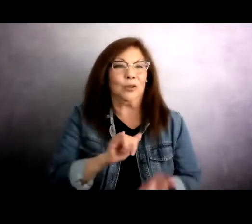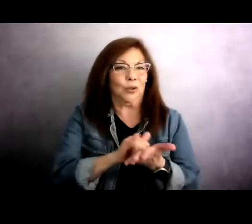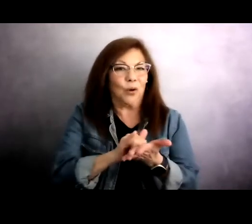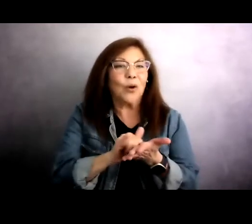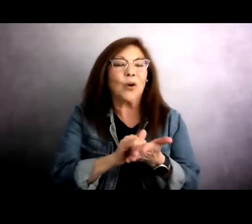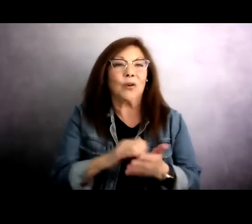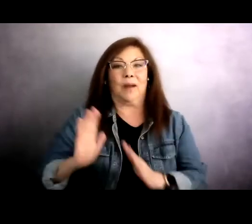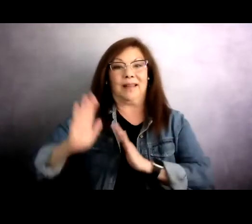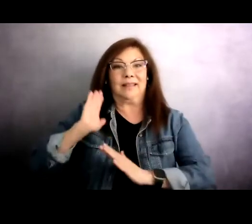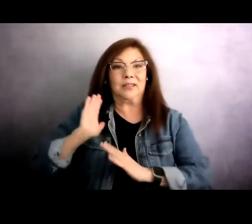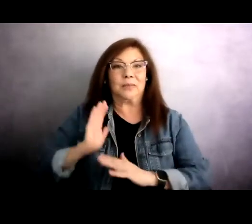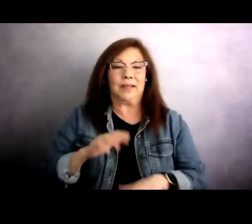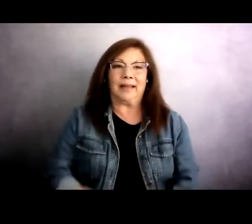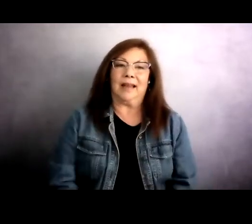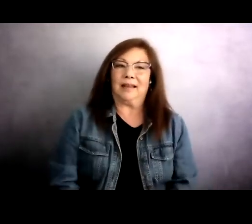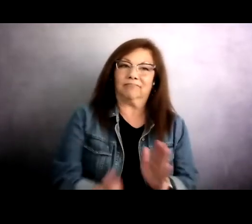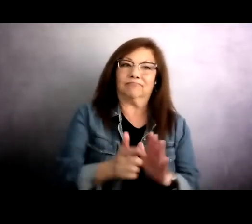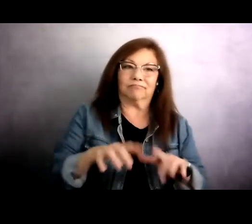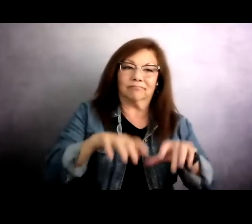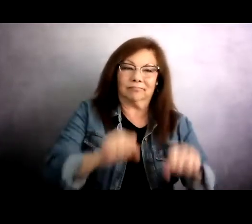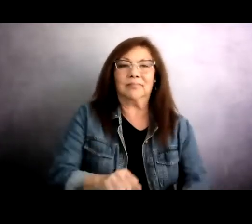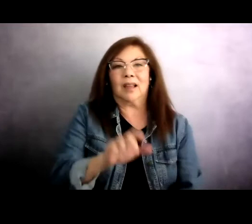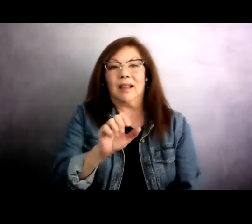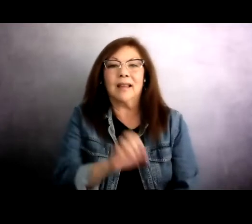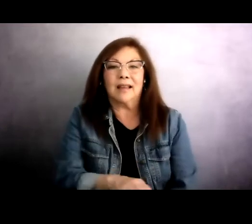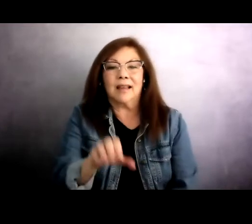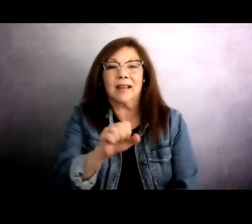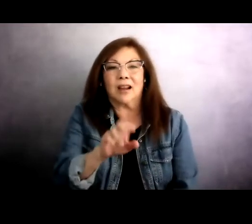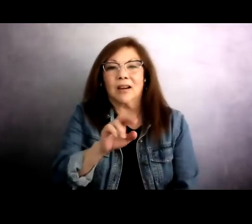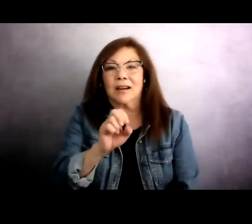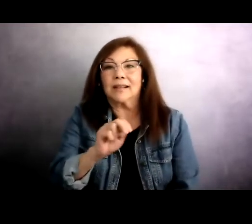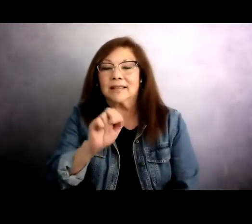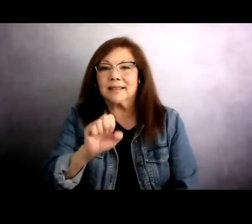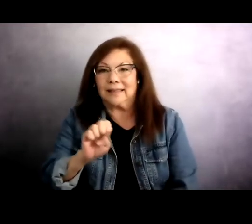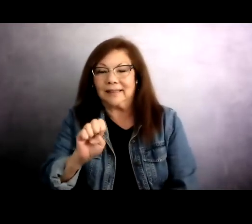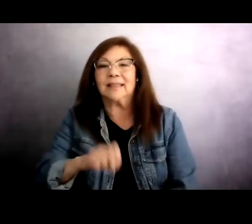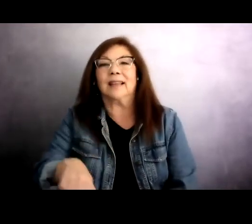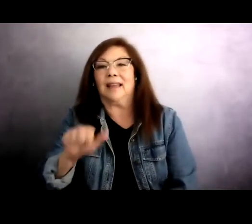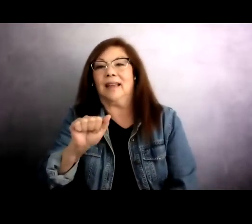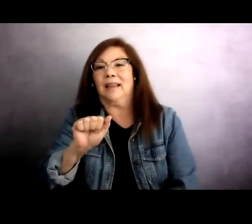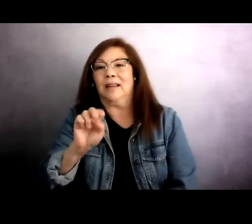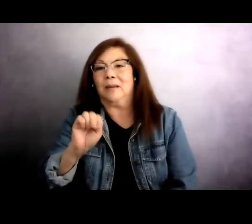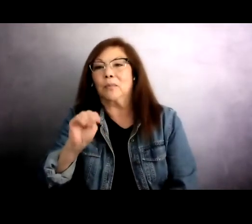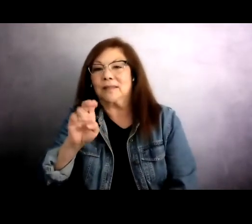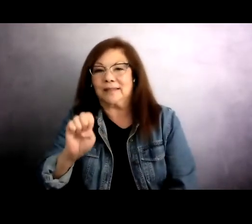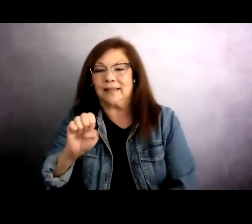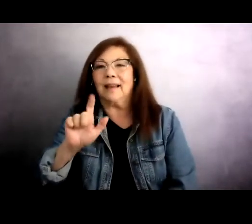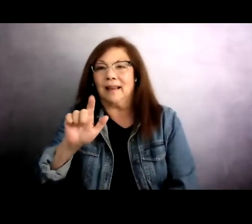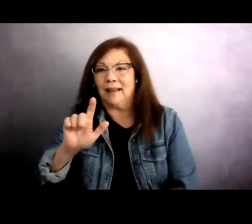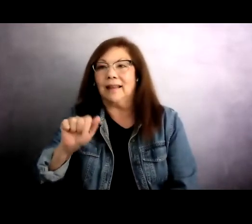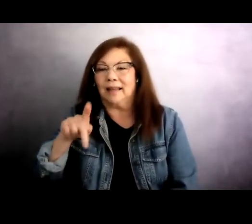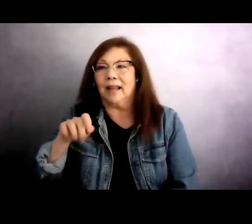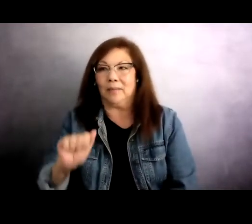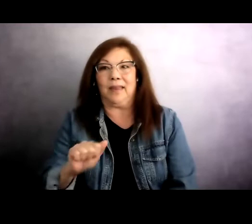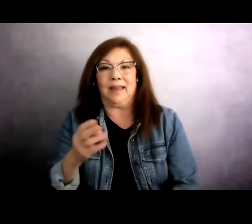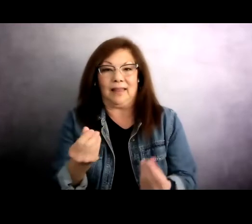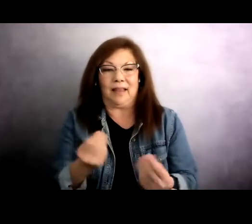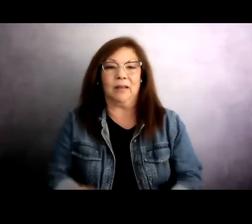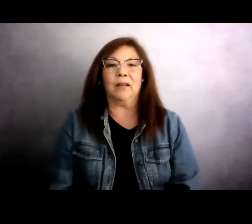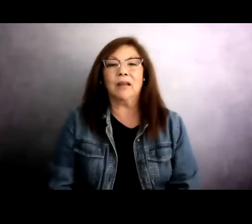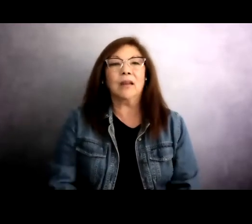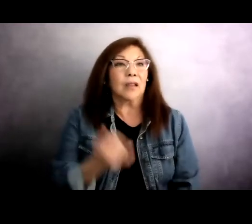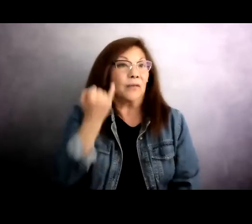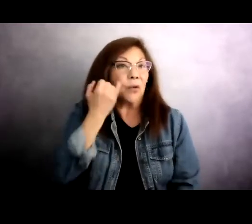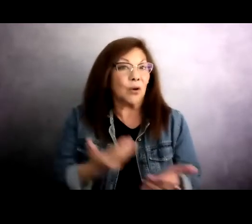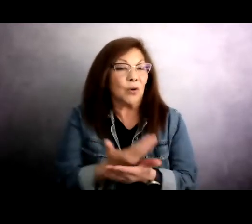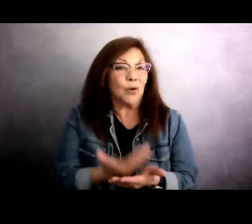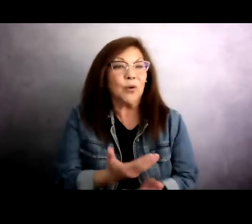up a land. For those of you who are new to the AAW, we are a nonprofit dedicated to uplifting